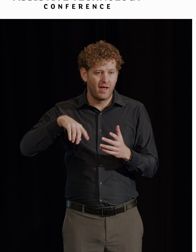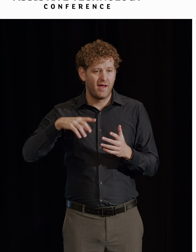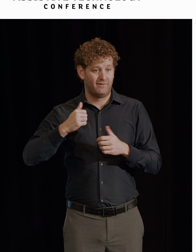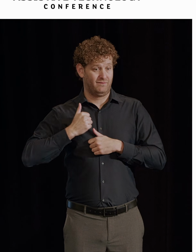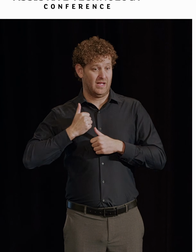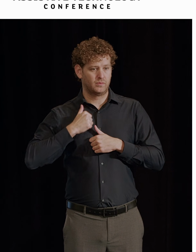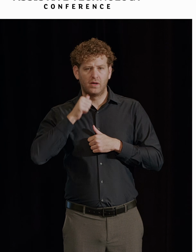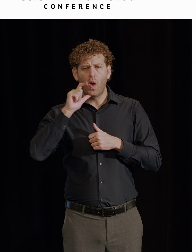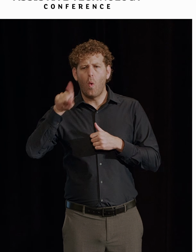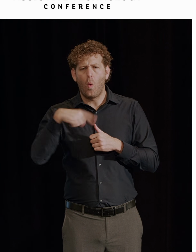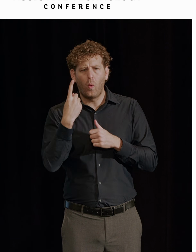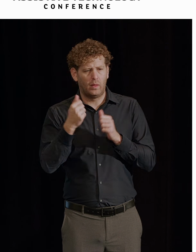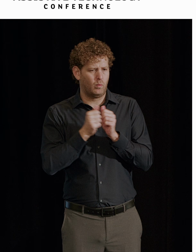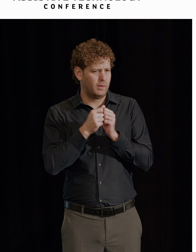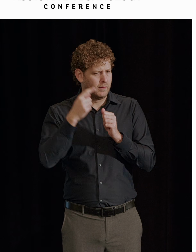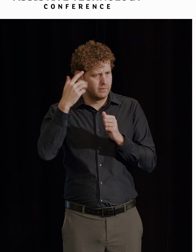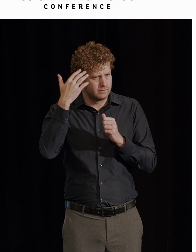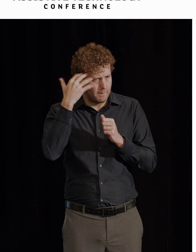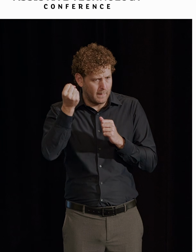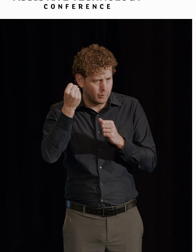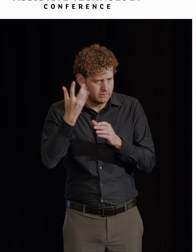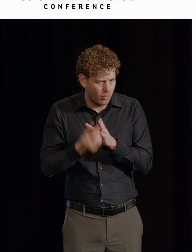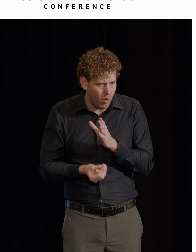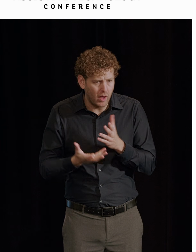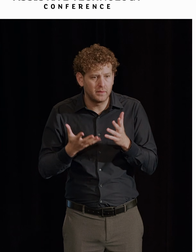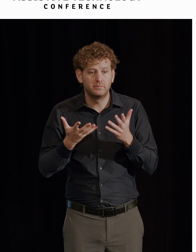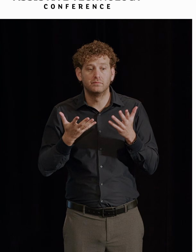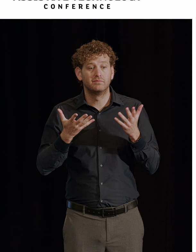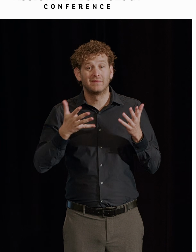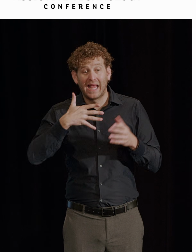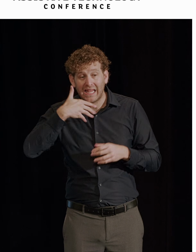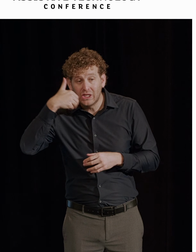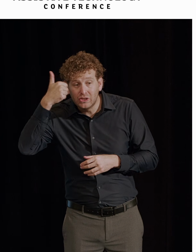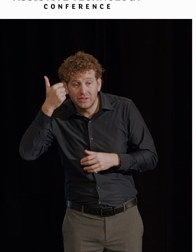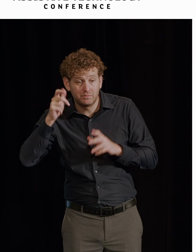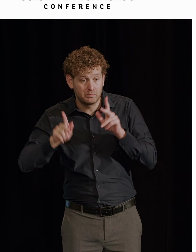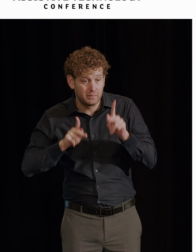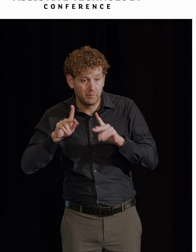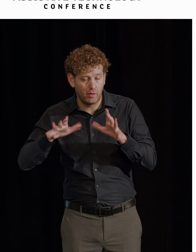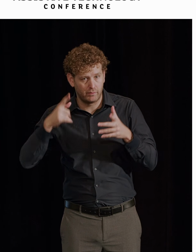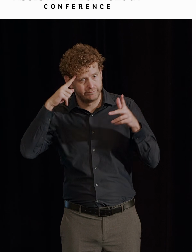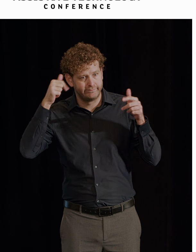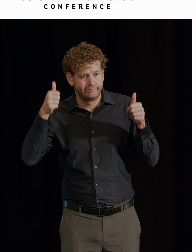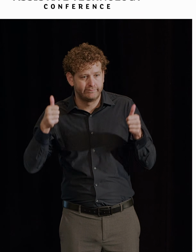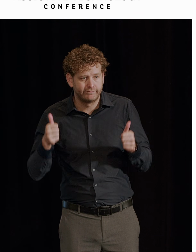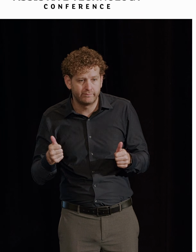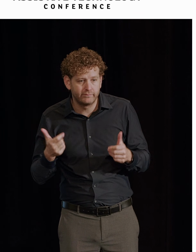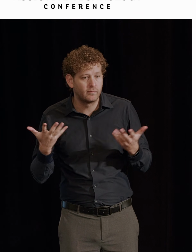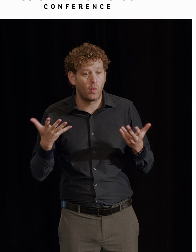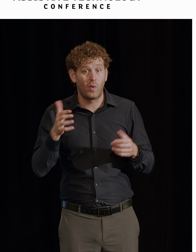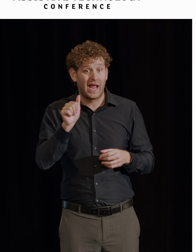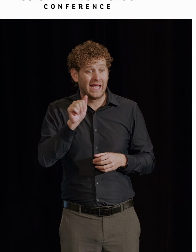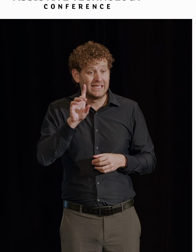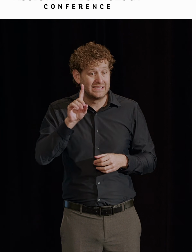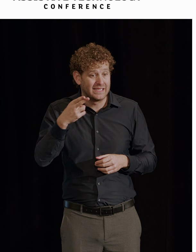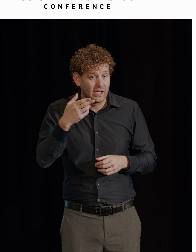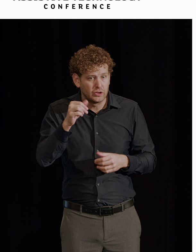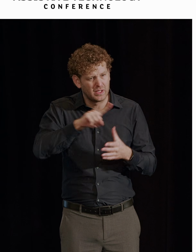as whether it's through age-related memory loss, or ADHD, or whatnot.